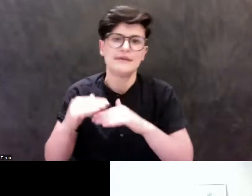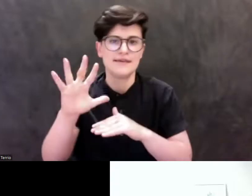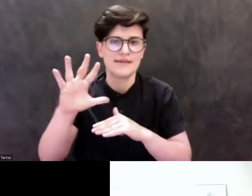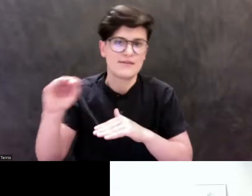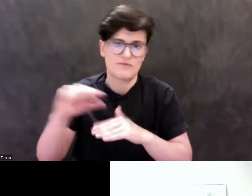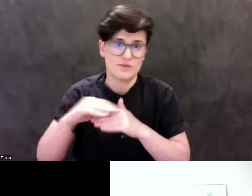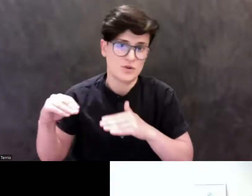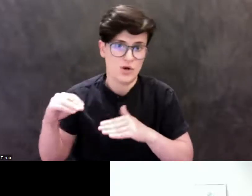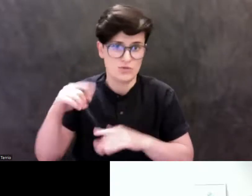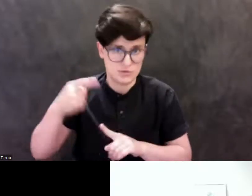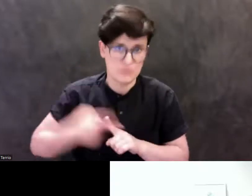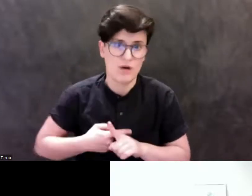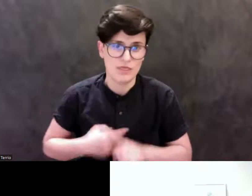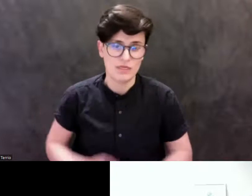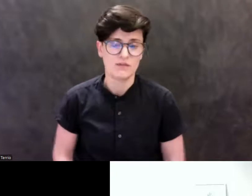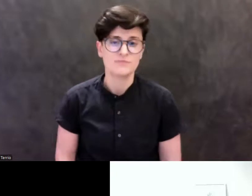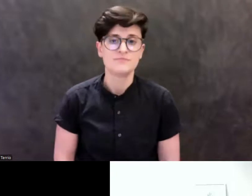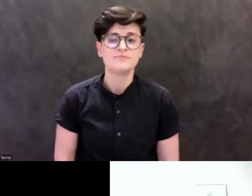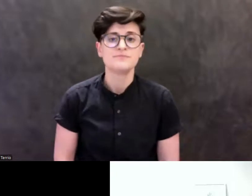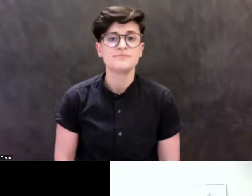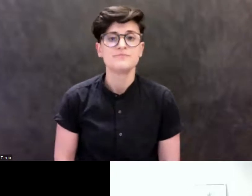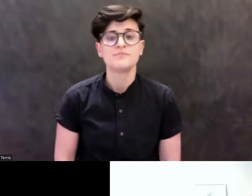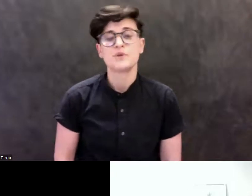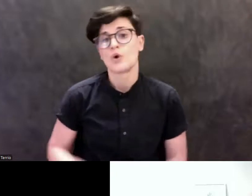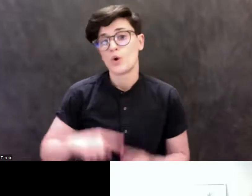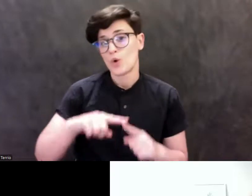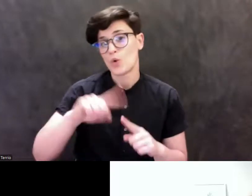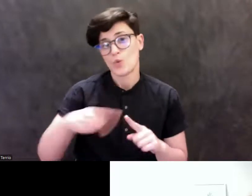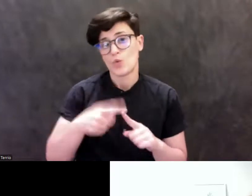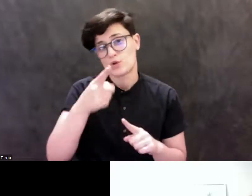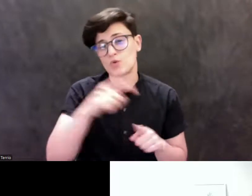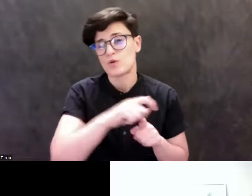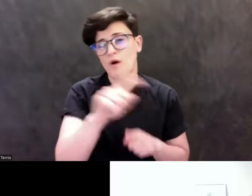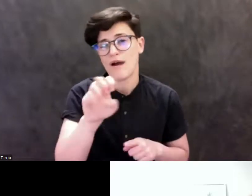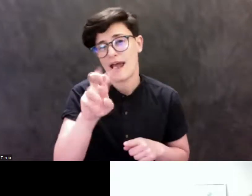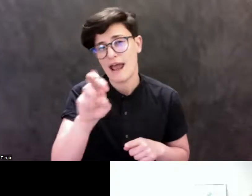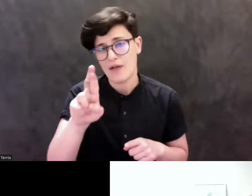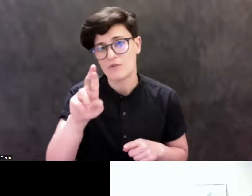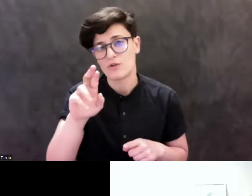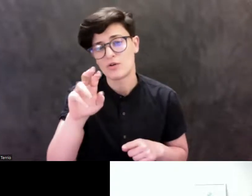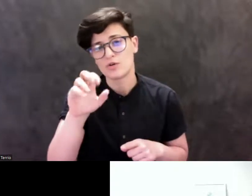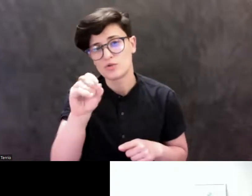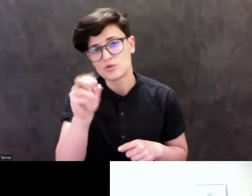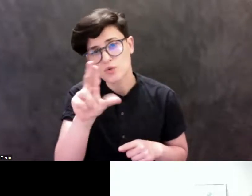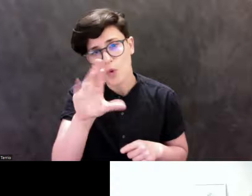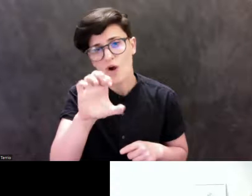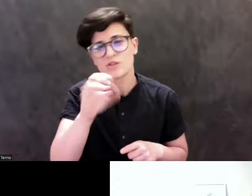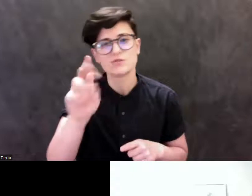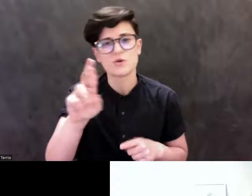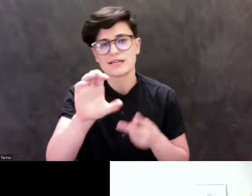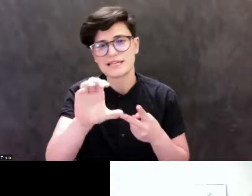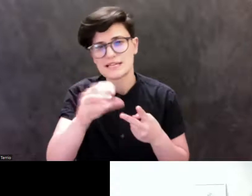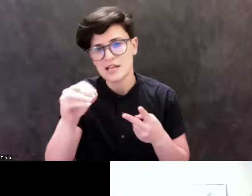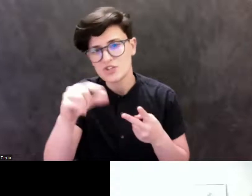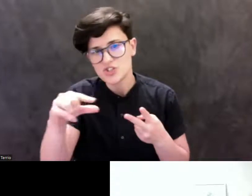And when you call ever source or CMG or southern Connecticut gas and explain that you are a